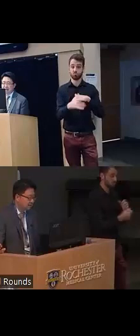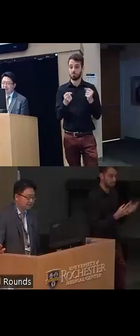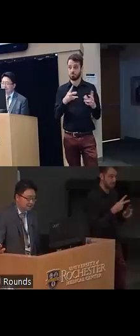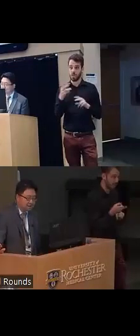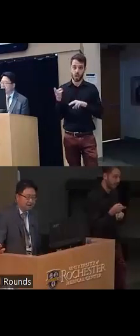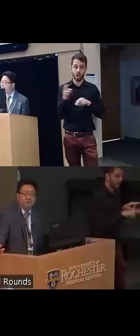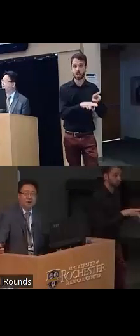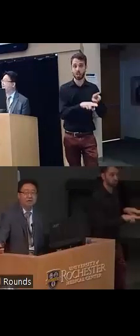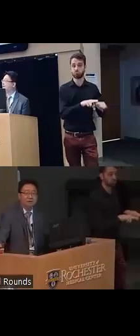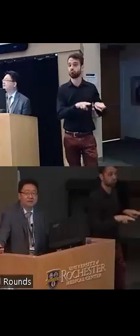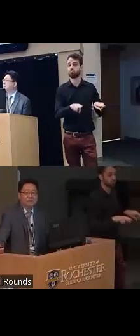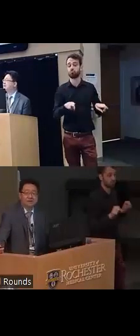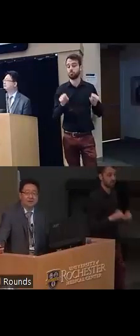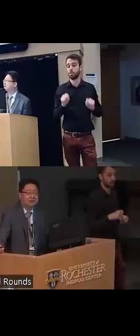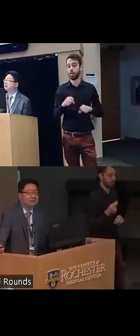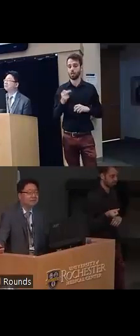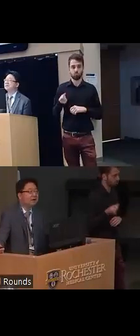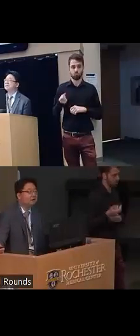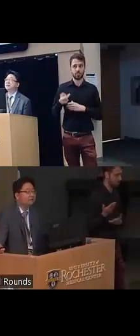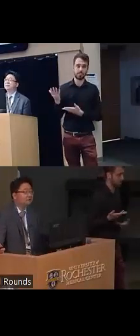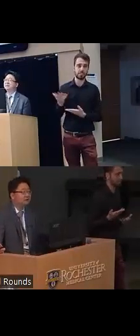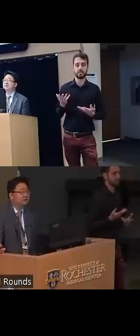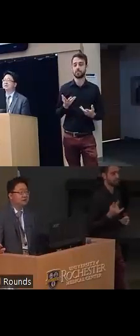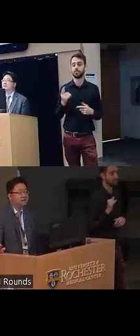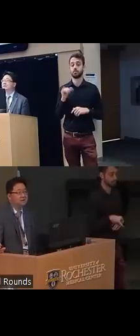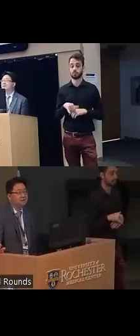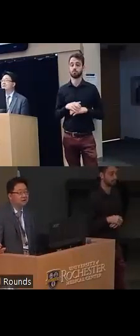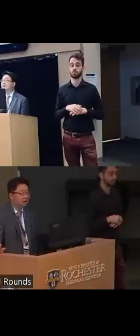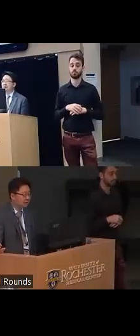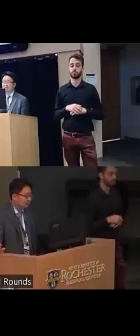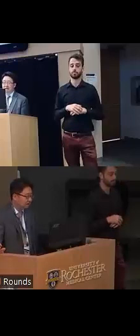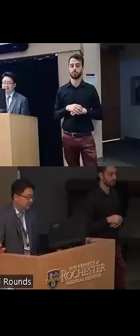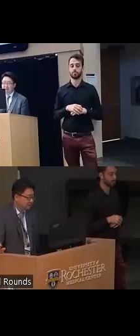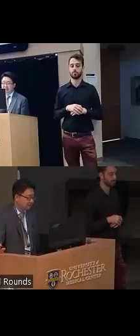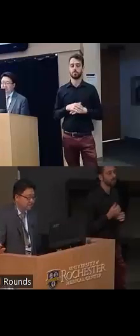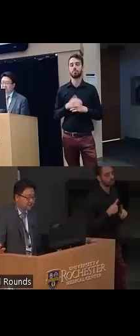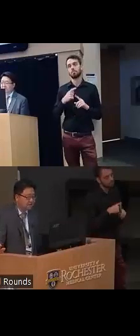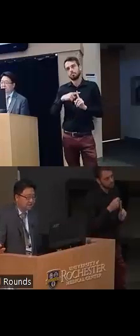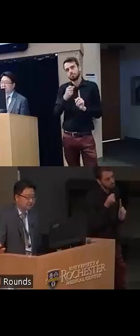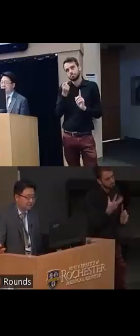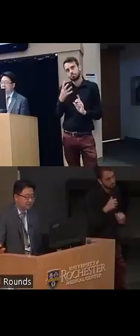you know along with other things that that we've done over the years that the conditional Behavior